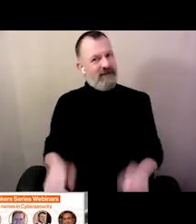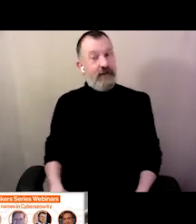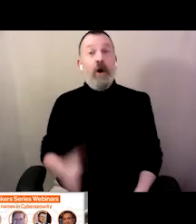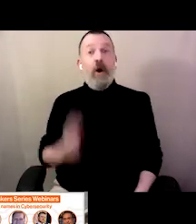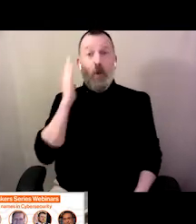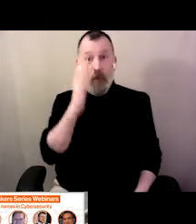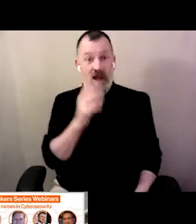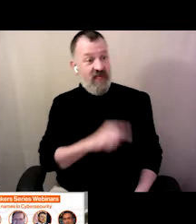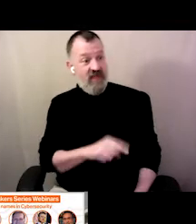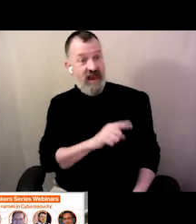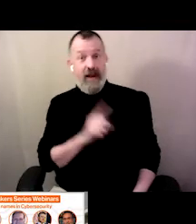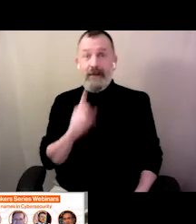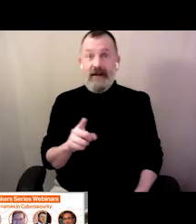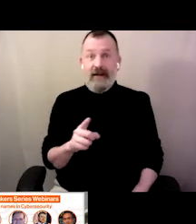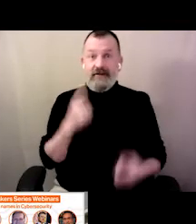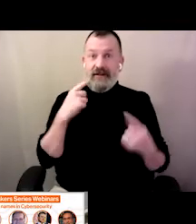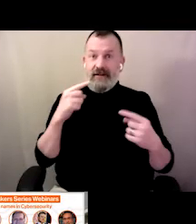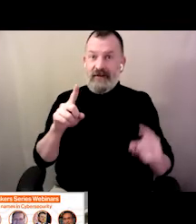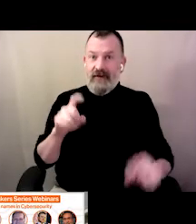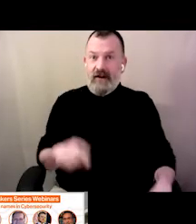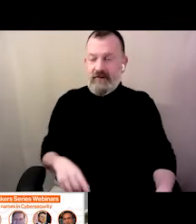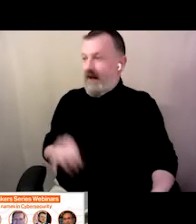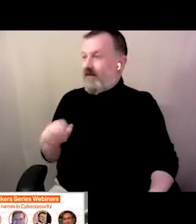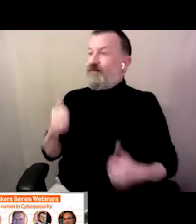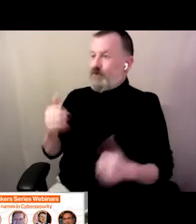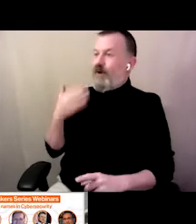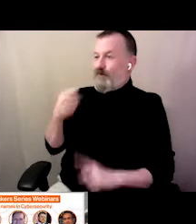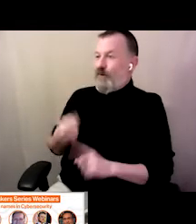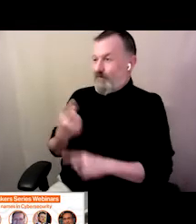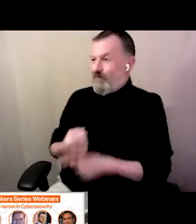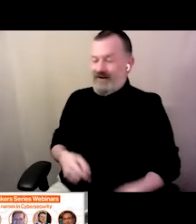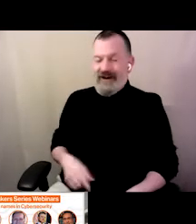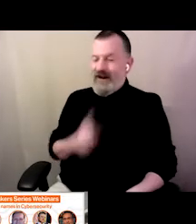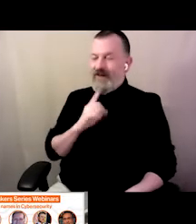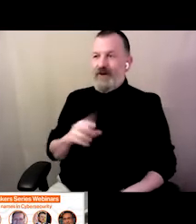Rick Mislan: It's a great point. Right. I mean, there is no hot swappable hospital, if you will.